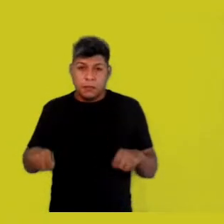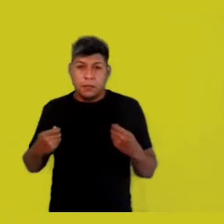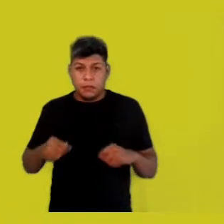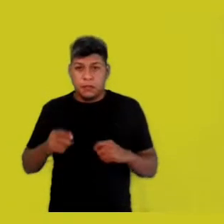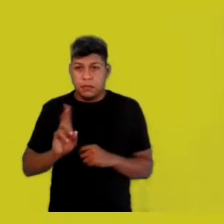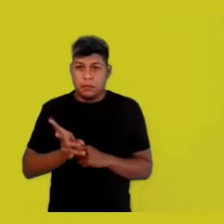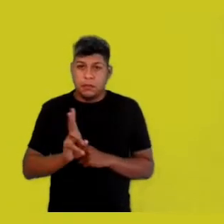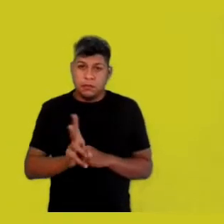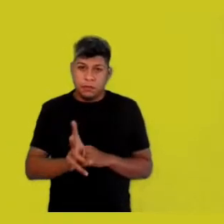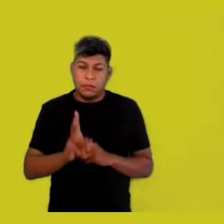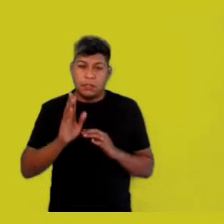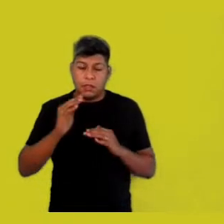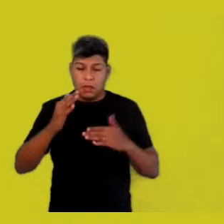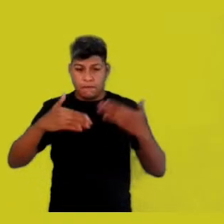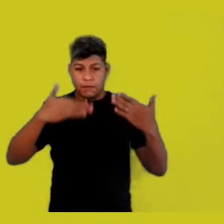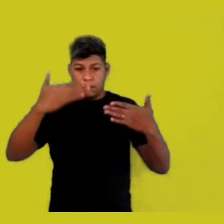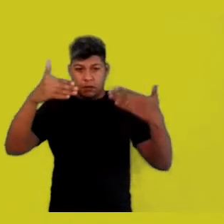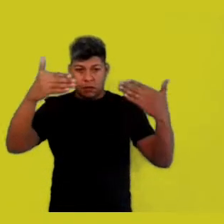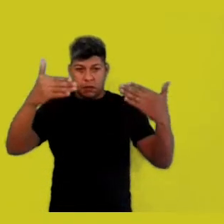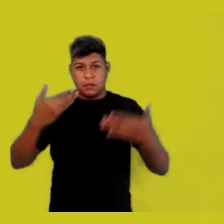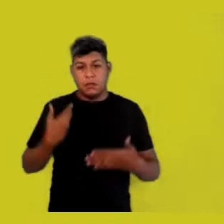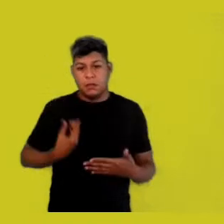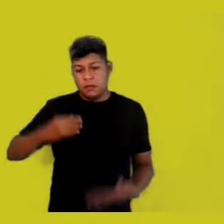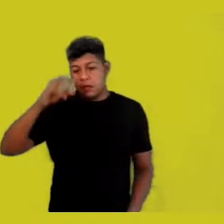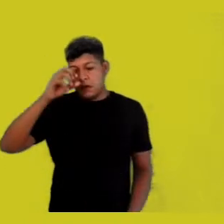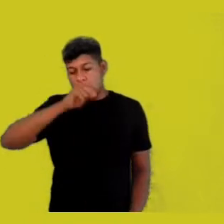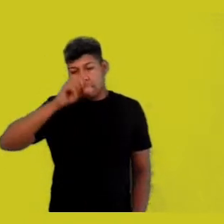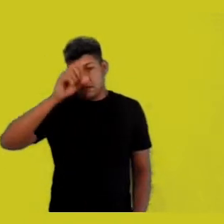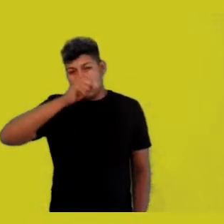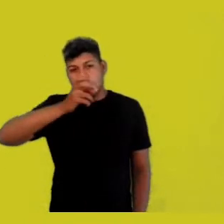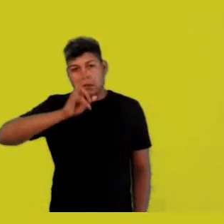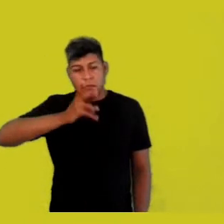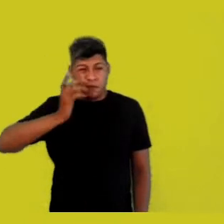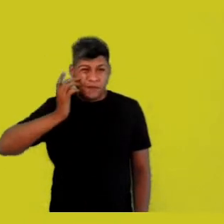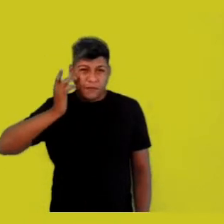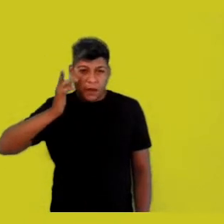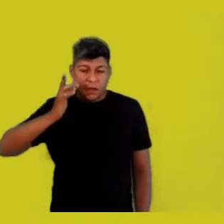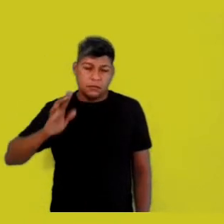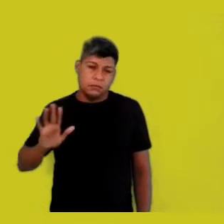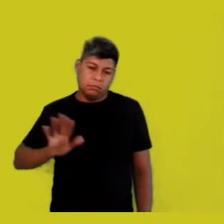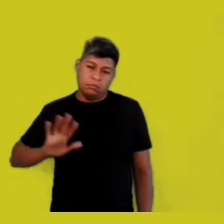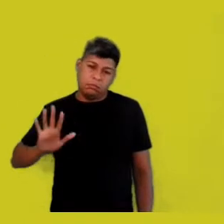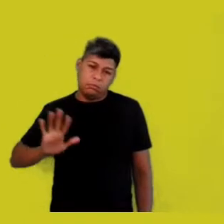Before advancing, it is necessary to learn how to learn, and that isn’t easy.